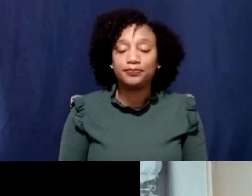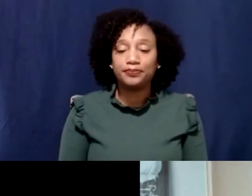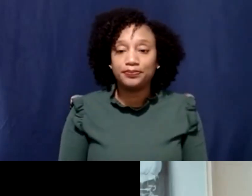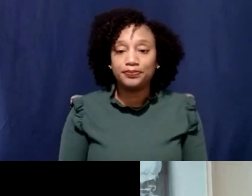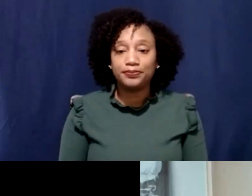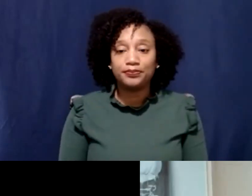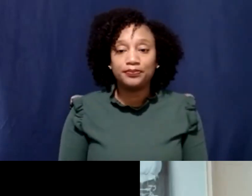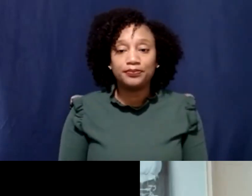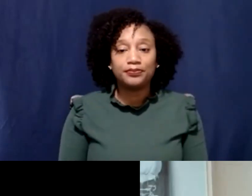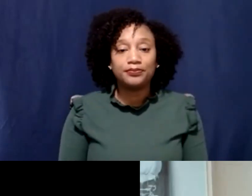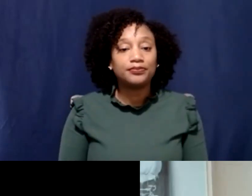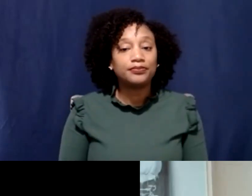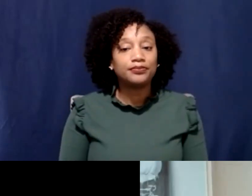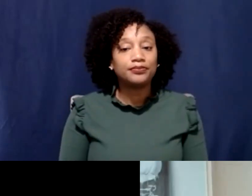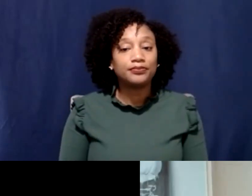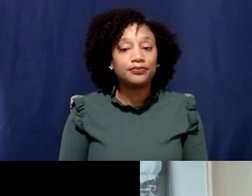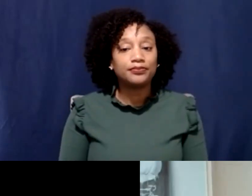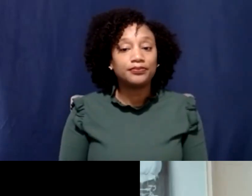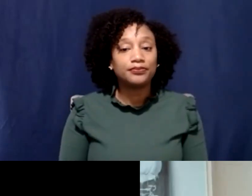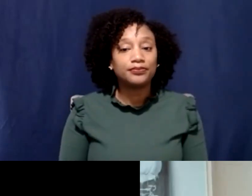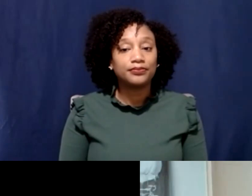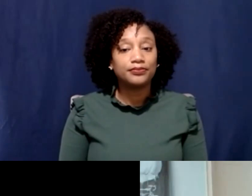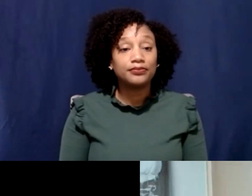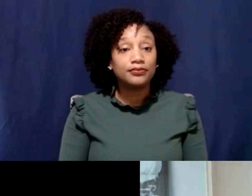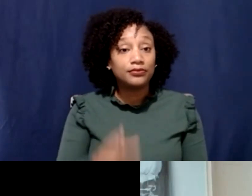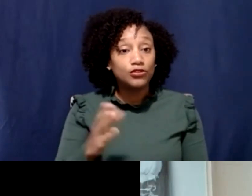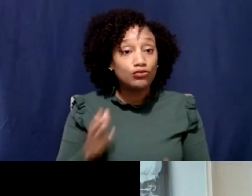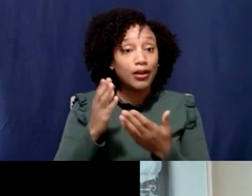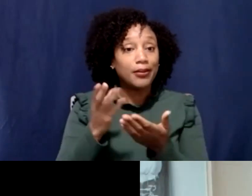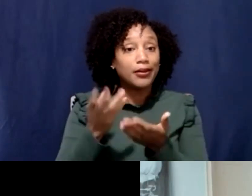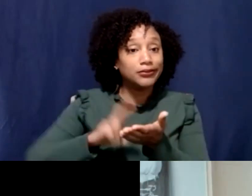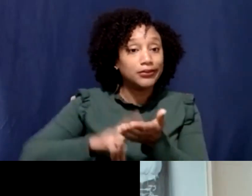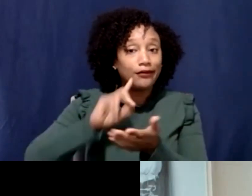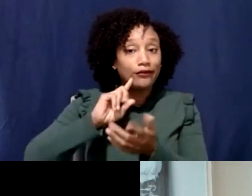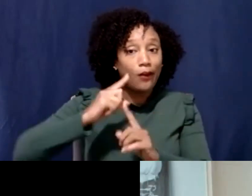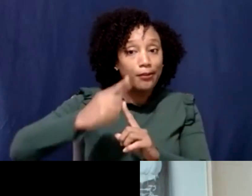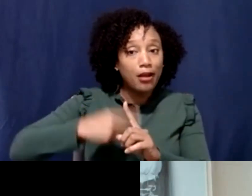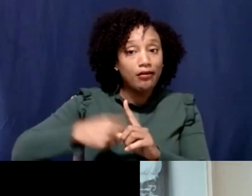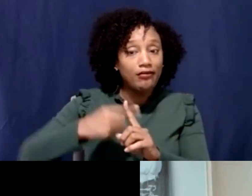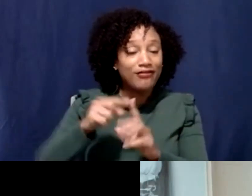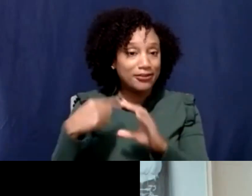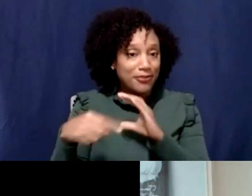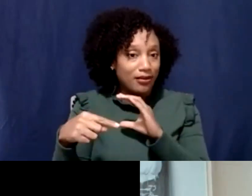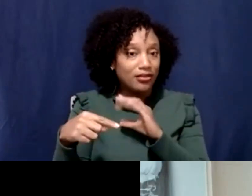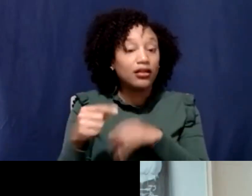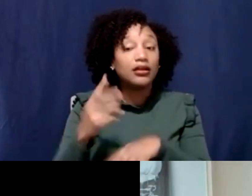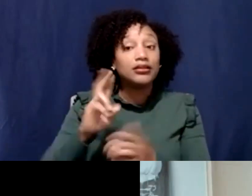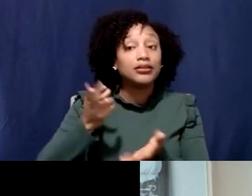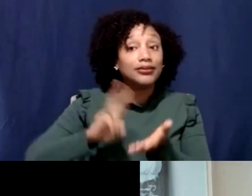I would recommend that you sign up for our monthly emails because then you are guaranteed to get an announcement